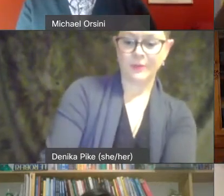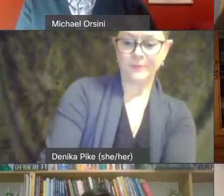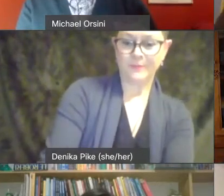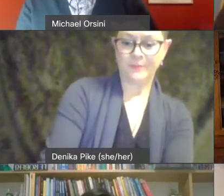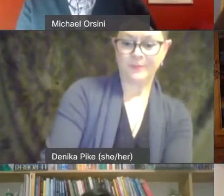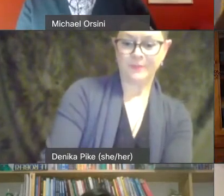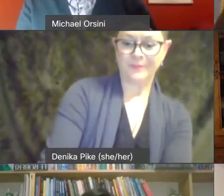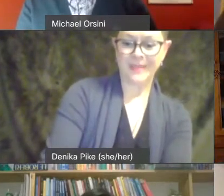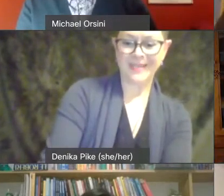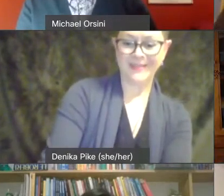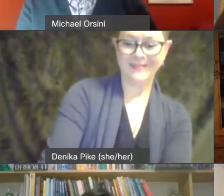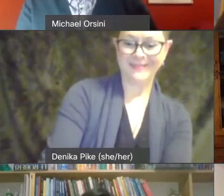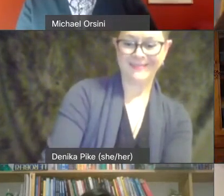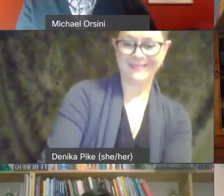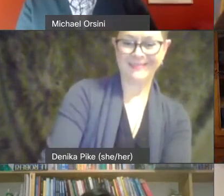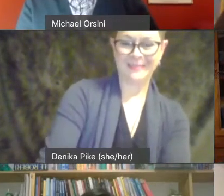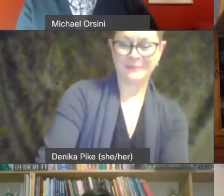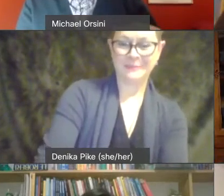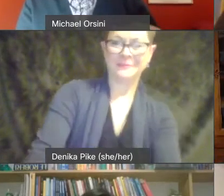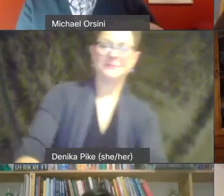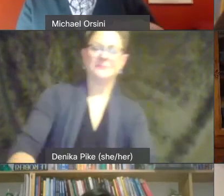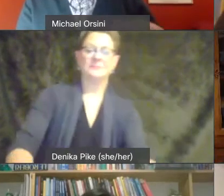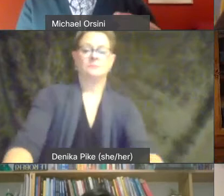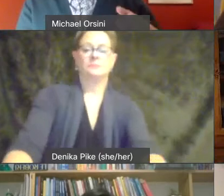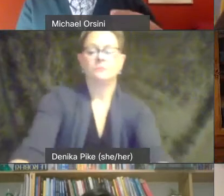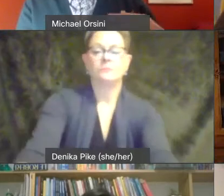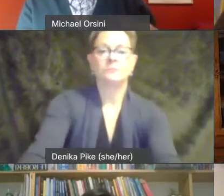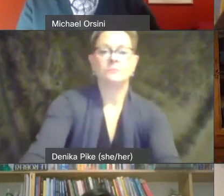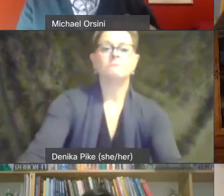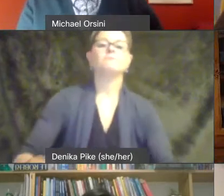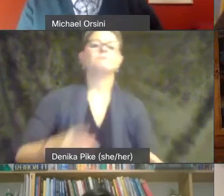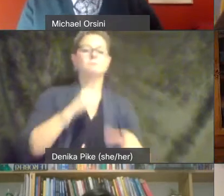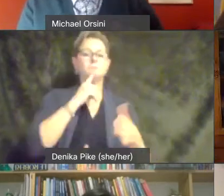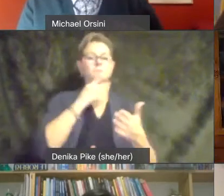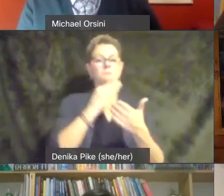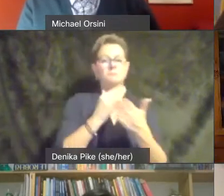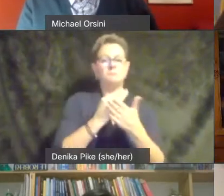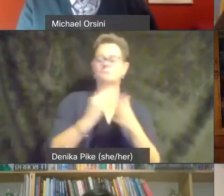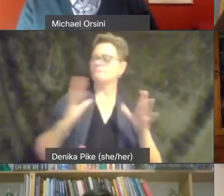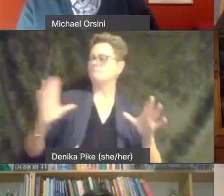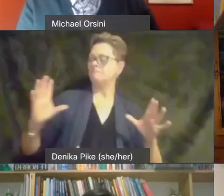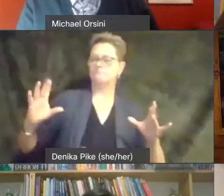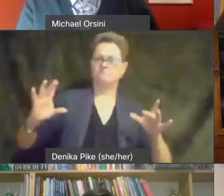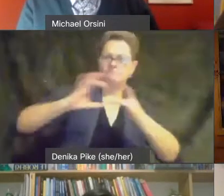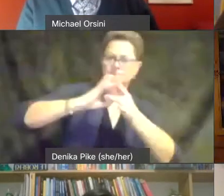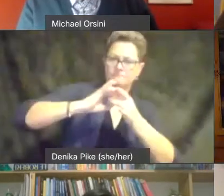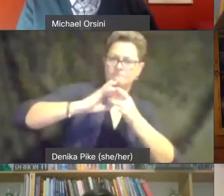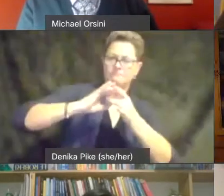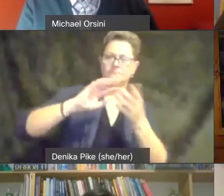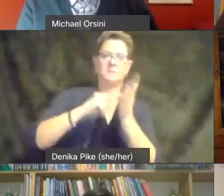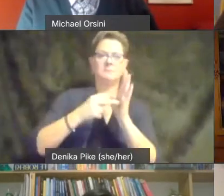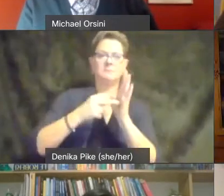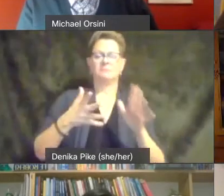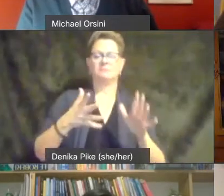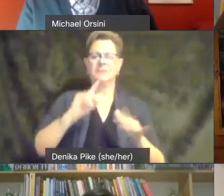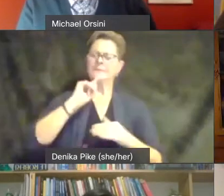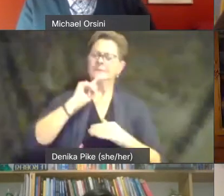For kind of emphasizing reconciliation, which is seen as a more passive way of addressing serious, longstanding issues.